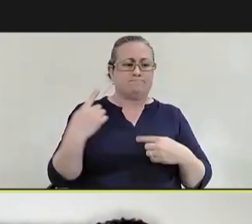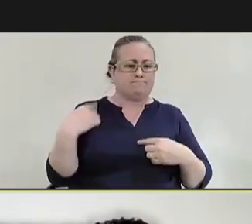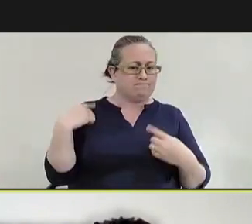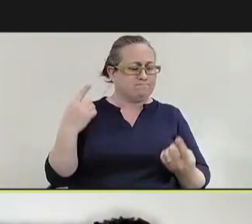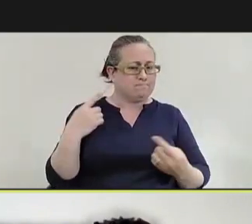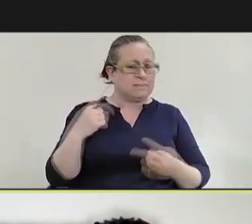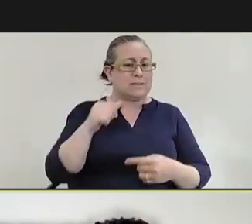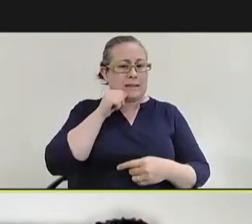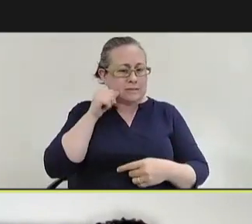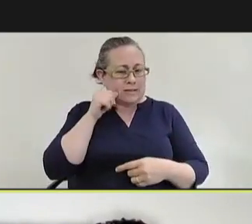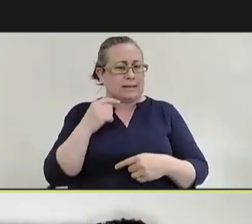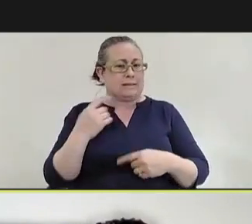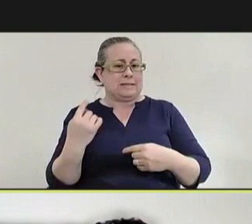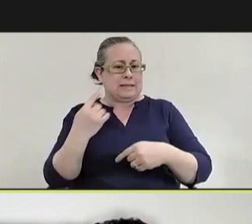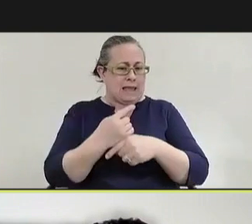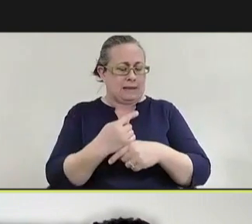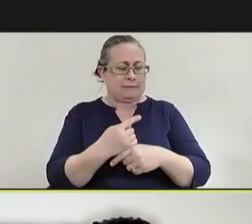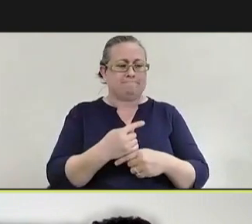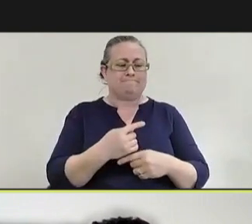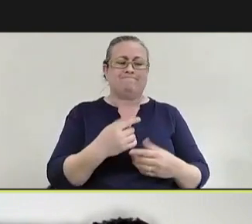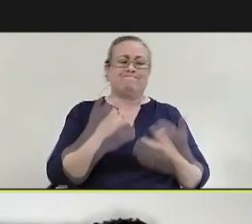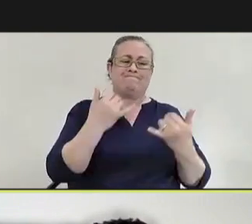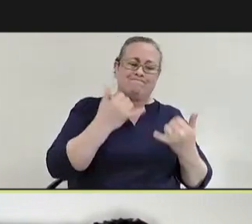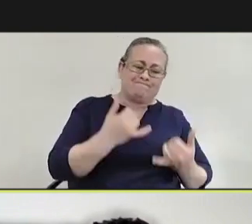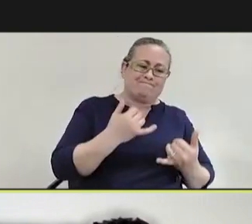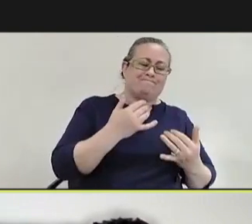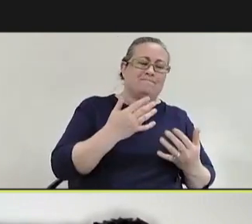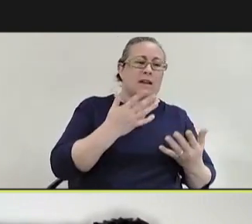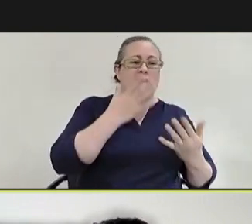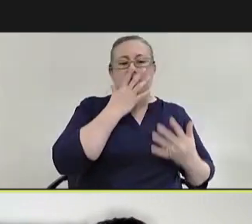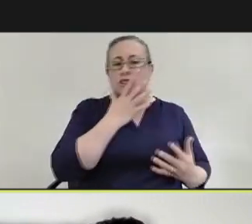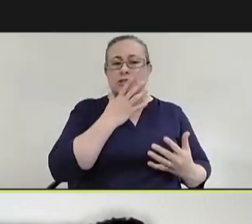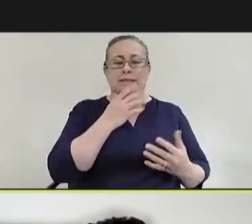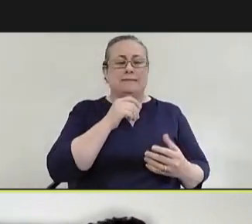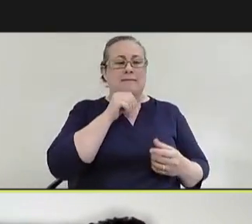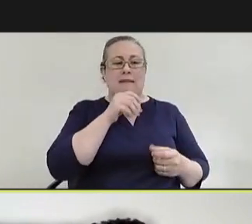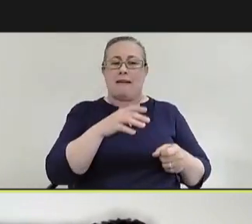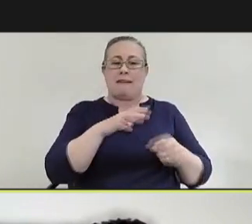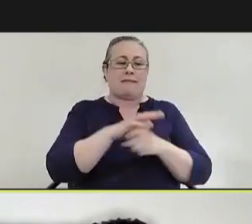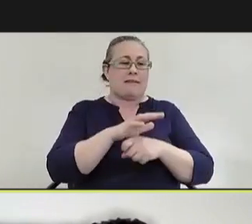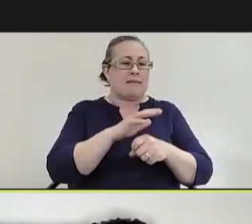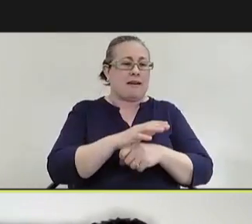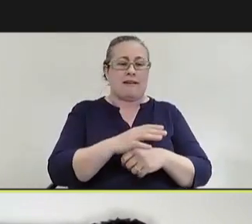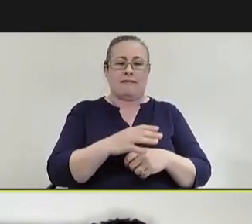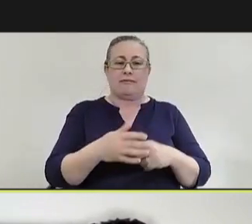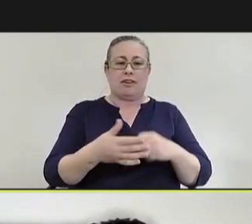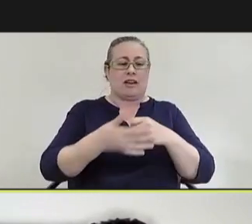unfortunately inadequate coverage of vaccines or poor uptake of vaccines in our country,